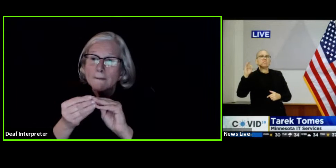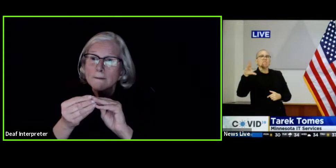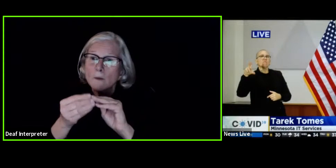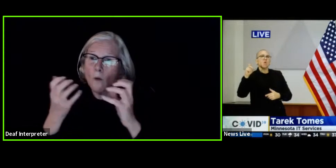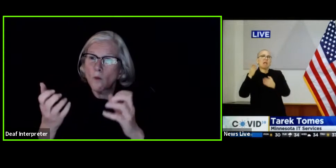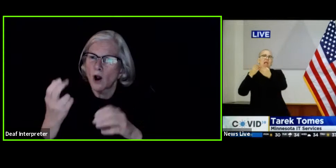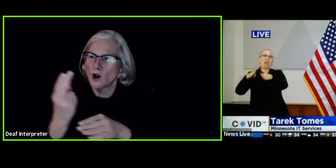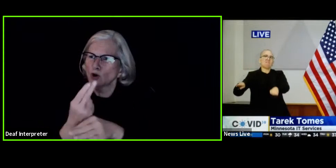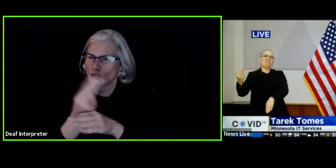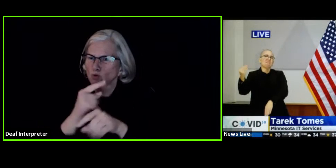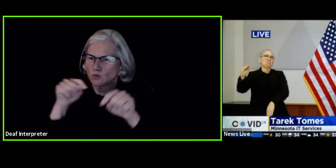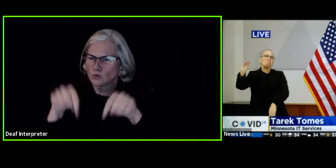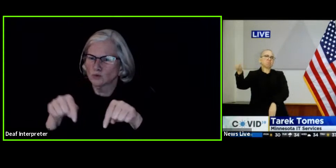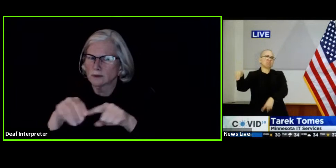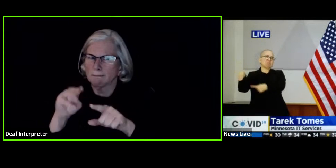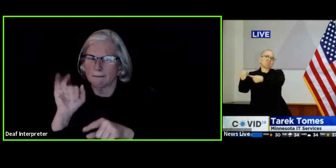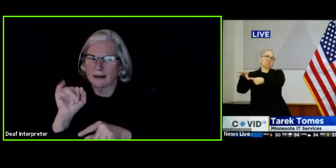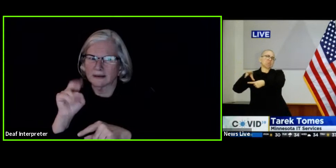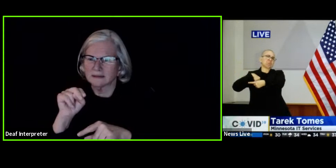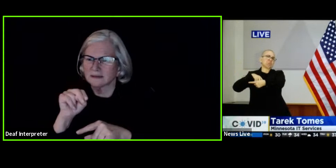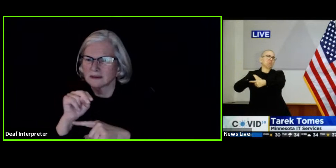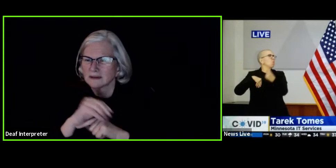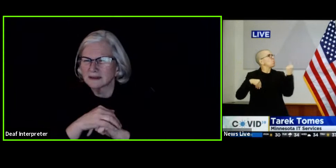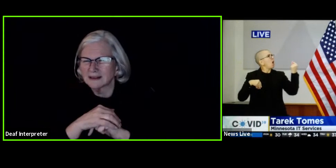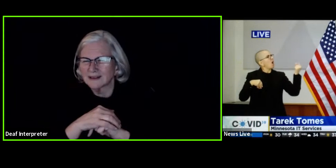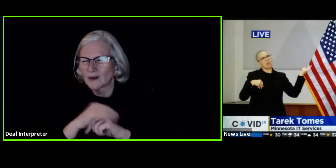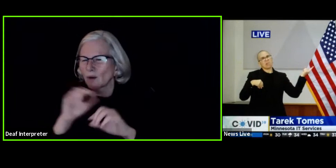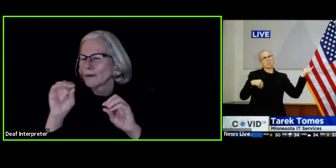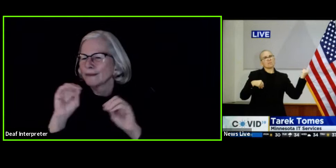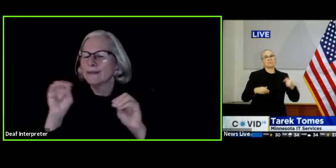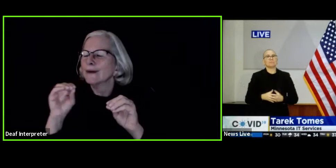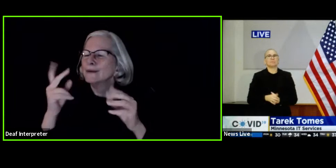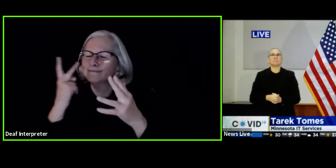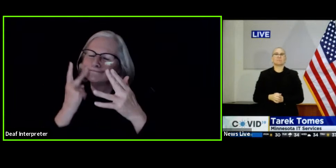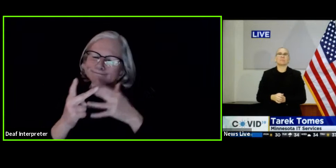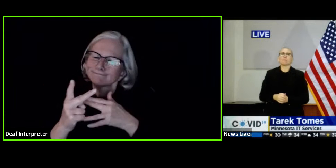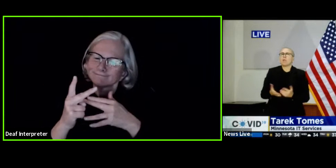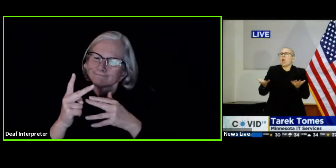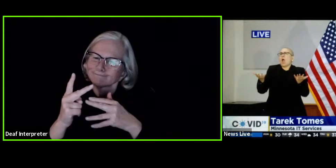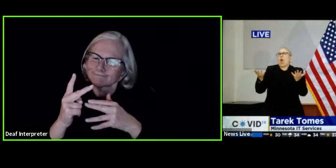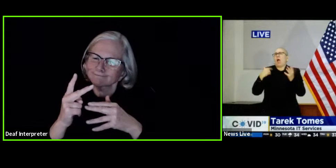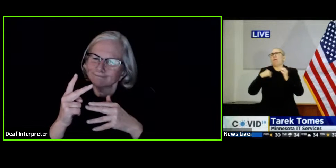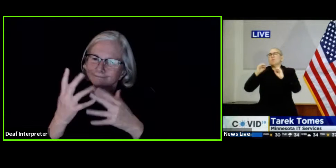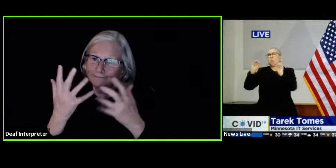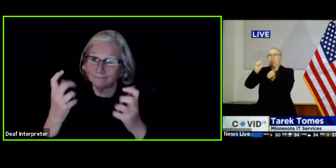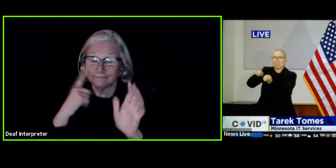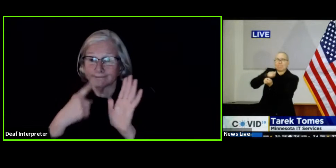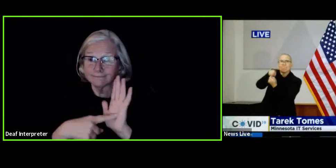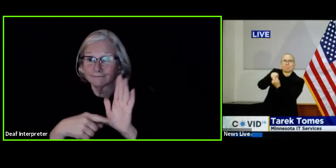REALISTIC PREDICTION? ≫ NO PREDICTIONS. YOU KNOW, I CAN SURE THAT IN A MOST RECENT LAUNCH, COLORADO HAD A MILLION PEOPLE DOWNLOAD THE APP WITHIN